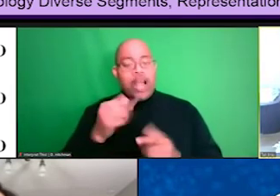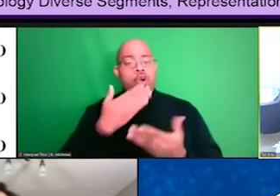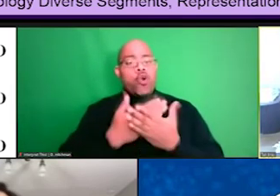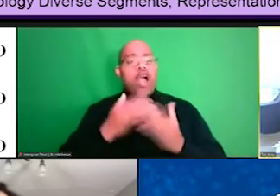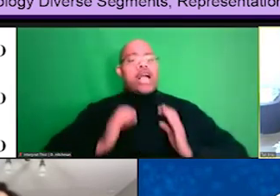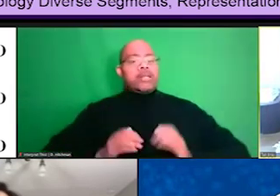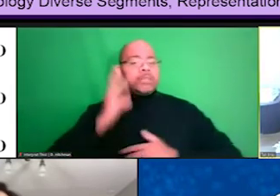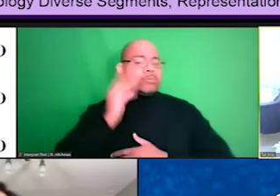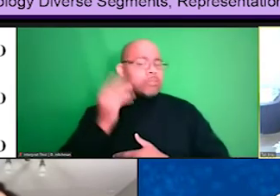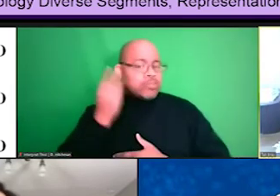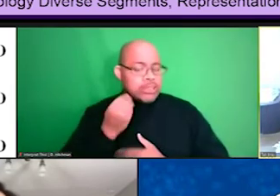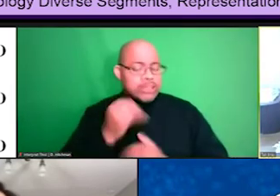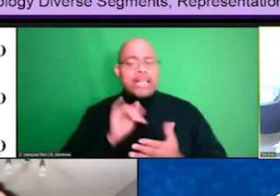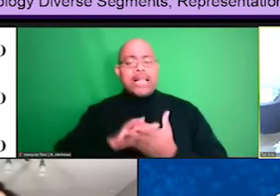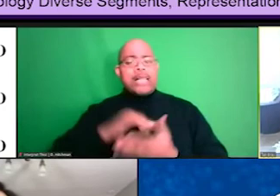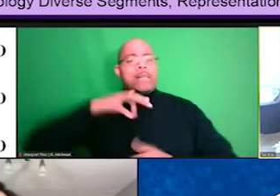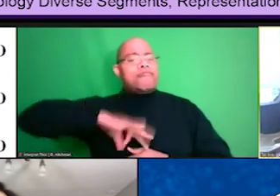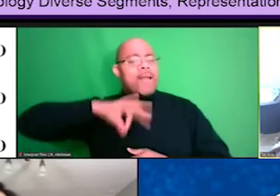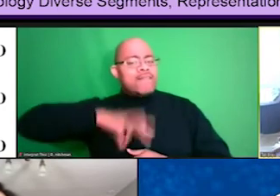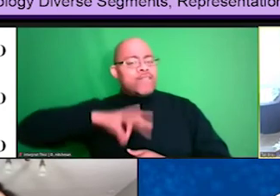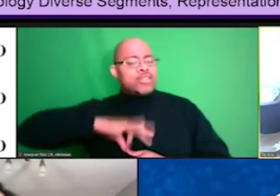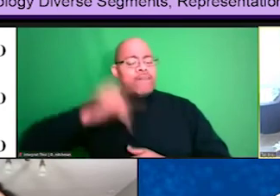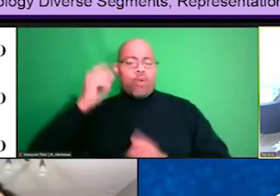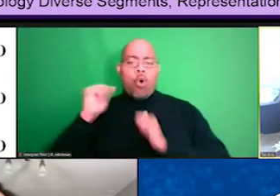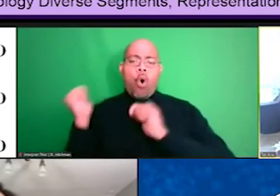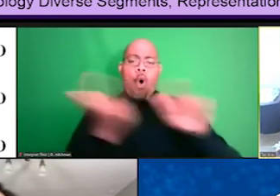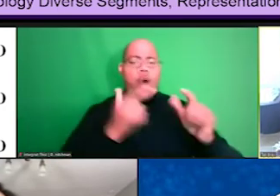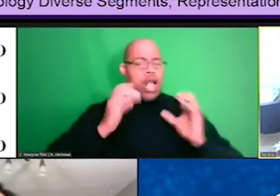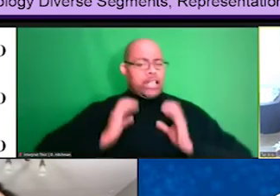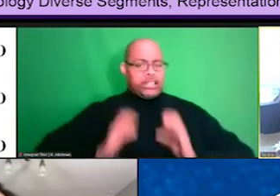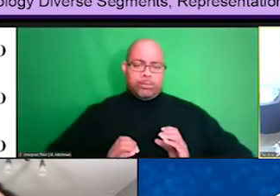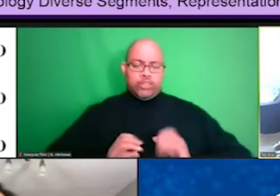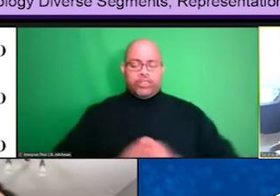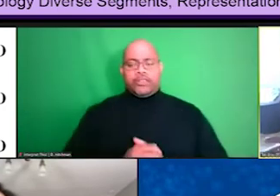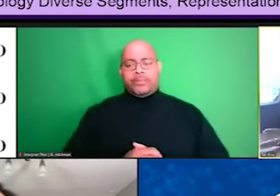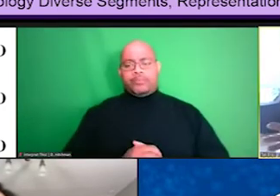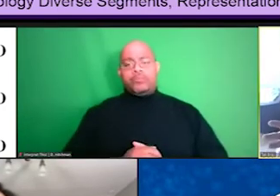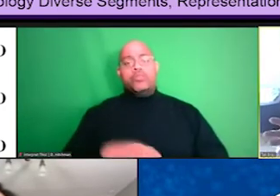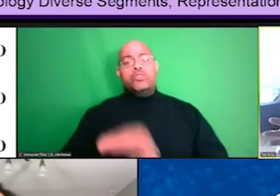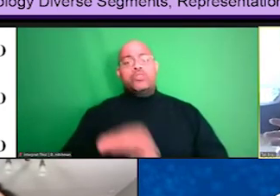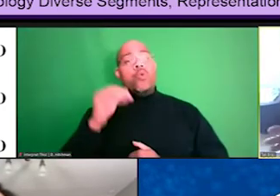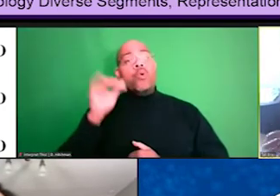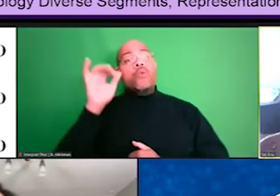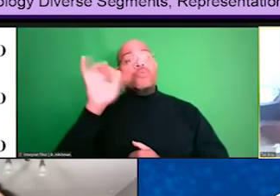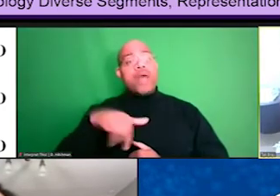is beneficial for all of our customers. So that is what we are sort of why we are sort